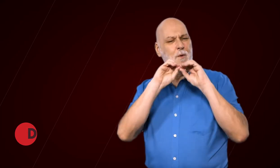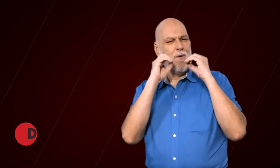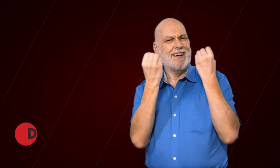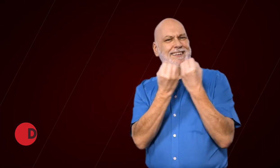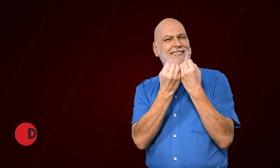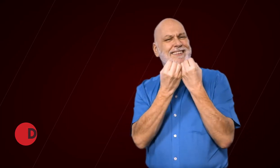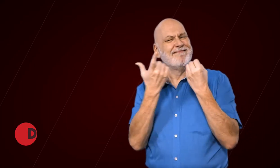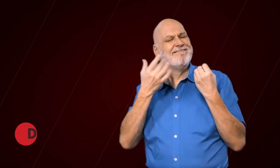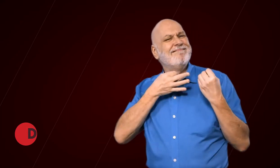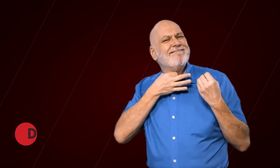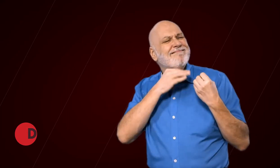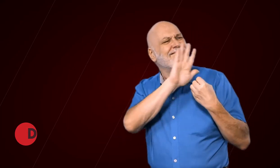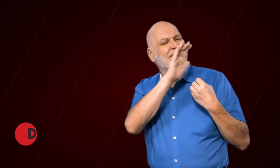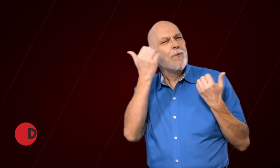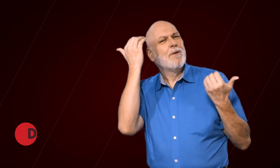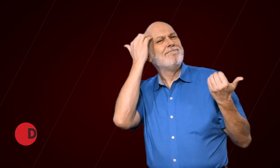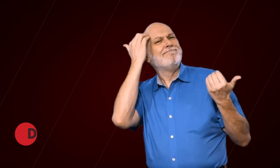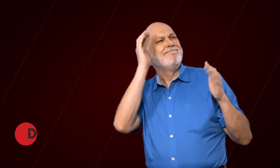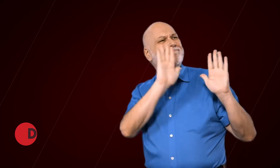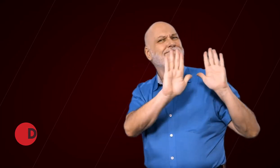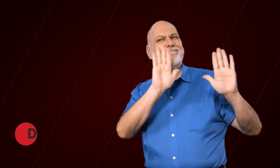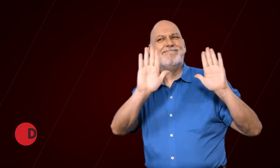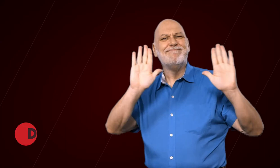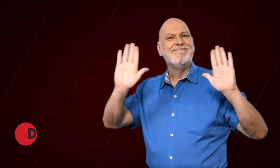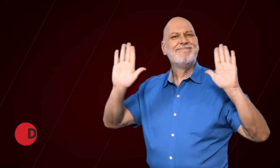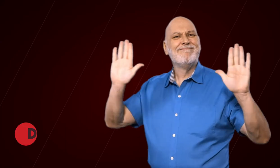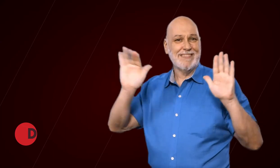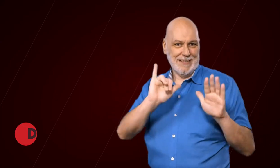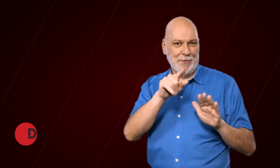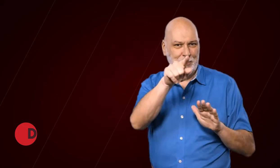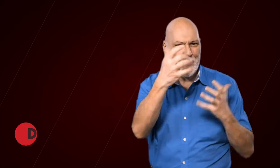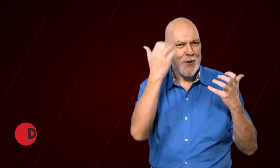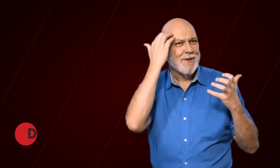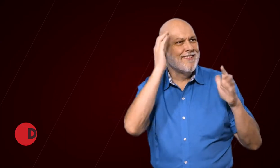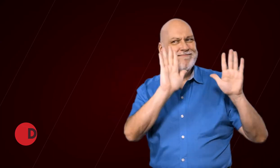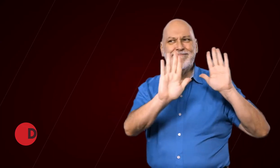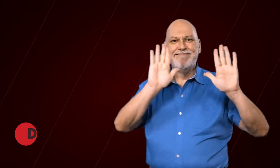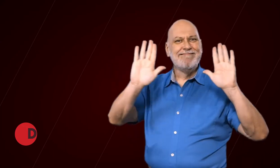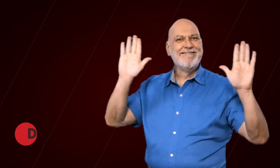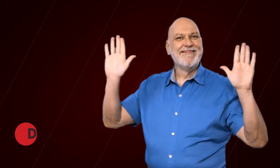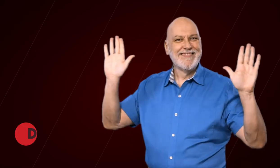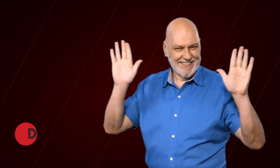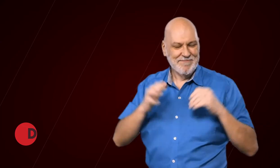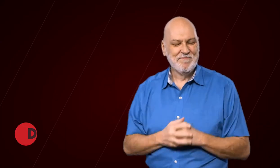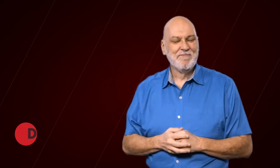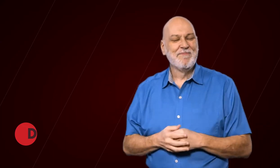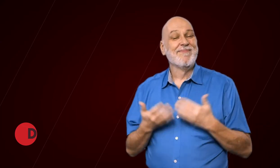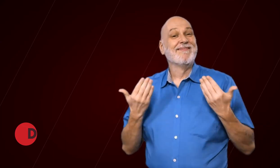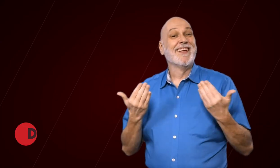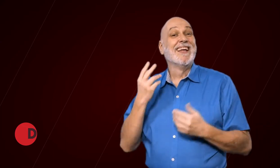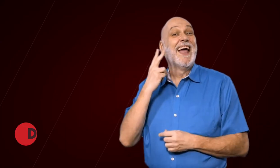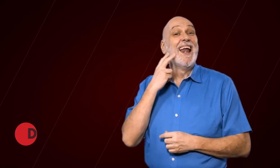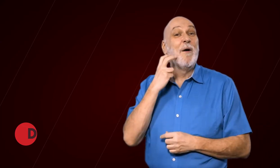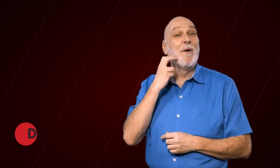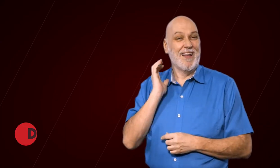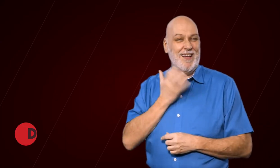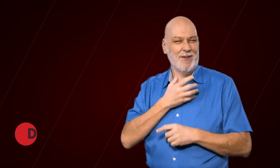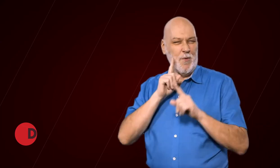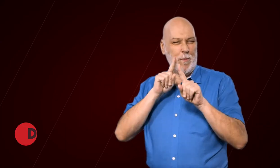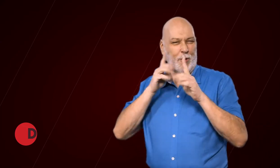people and become familiar with Deaf organizations across Canada.